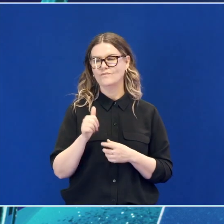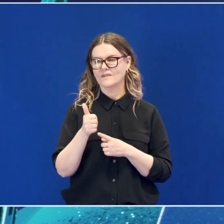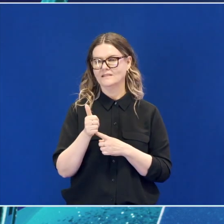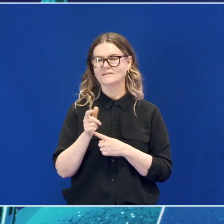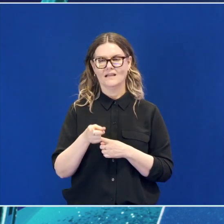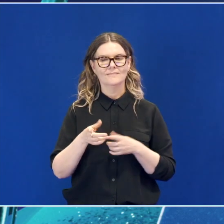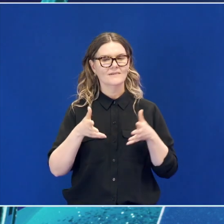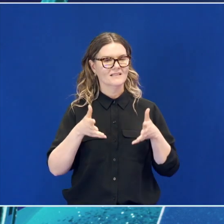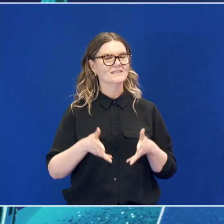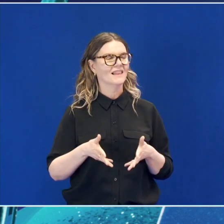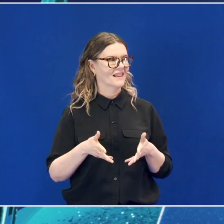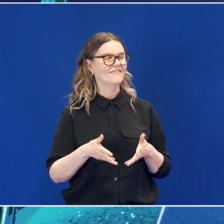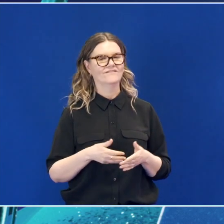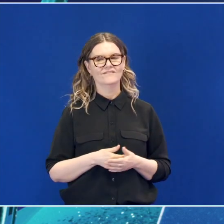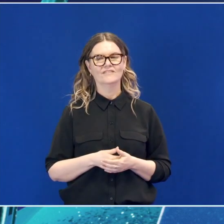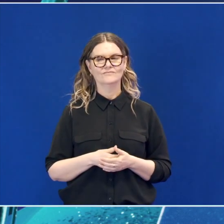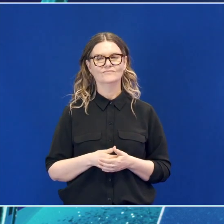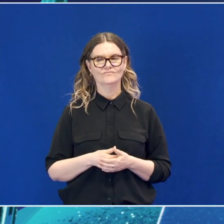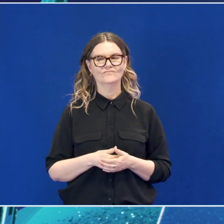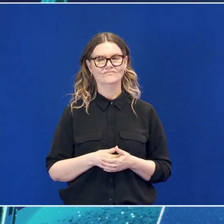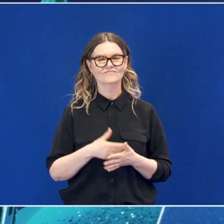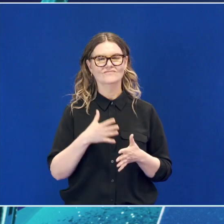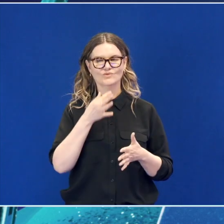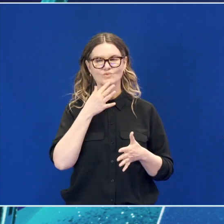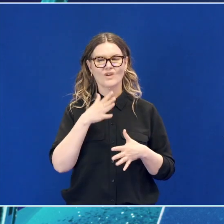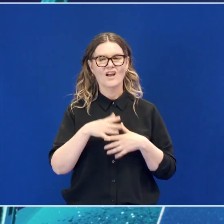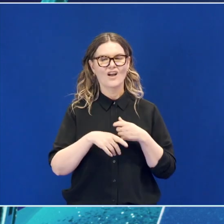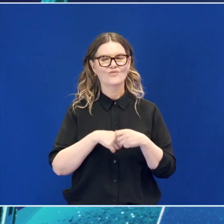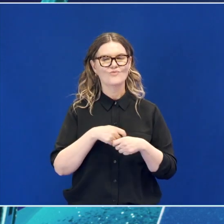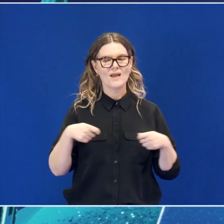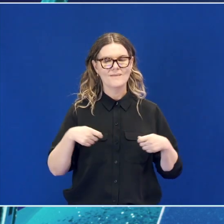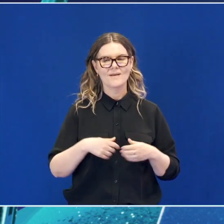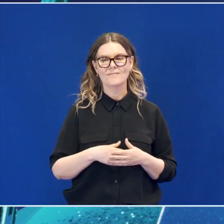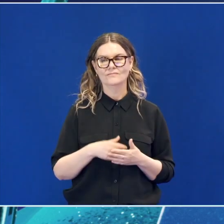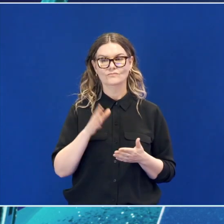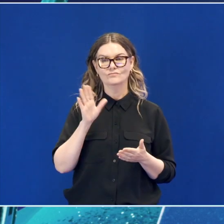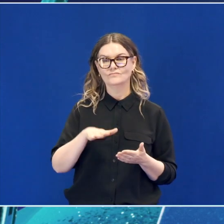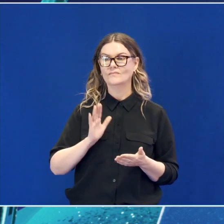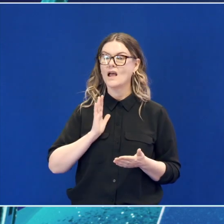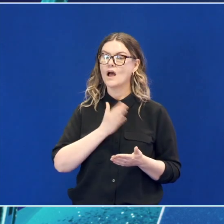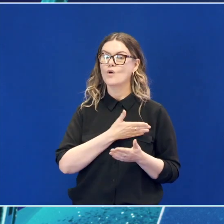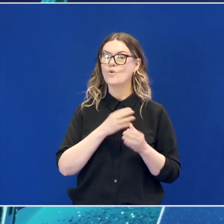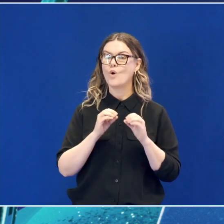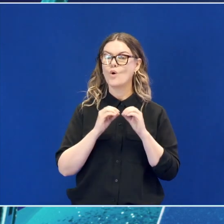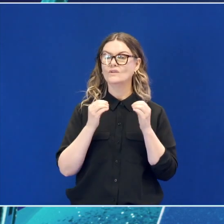So no single org can solve this alone. The ecosystem has to interoperate, and we have to learn from each other if we're going